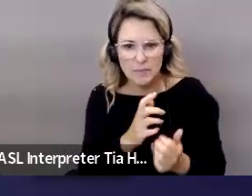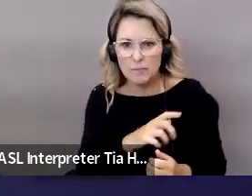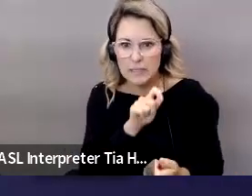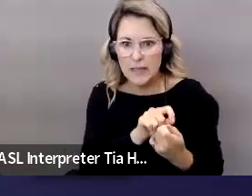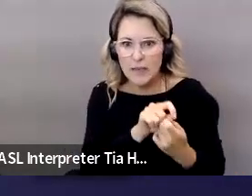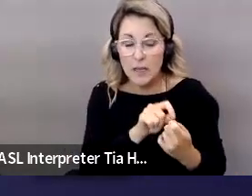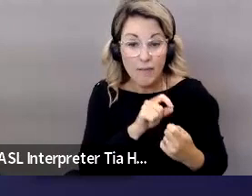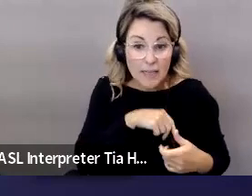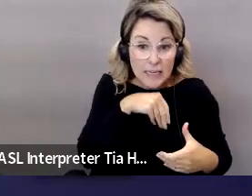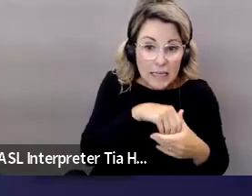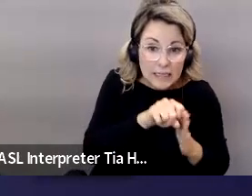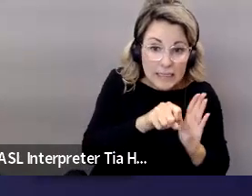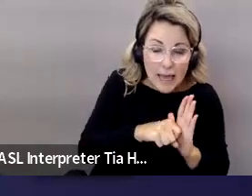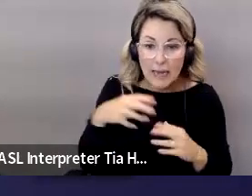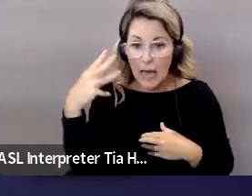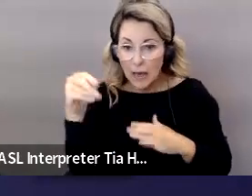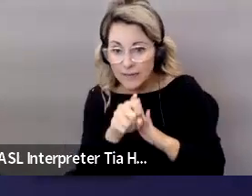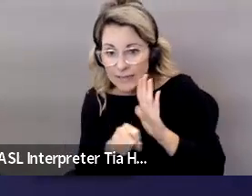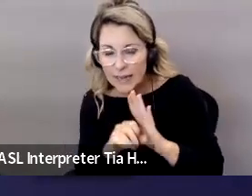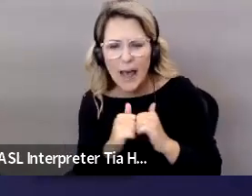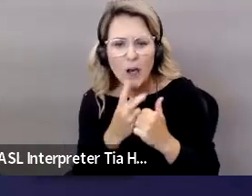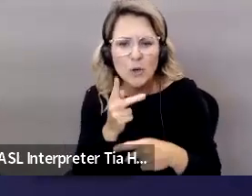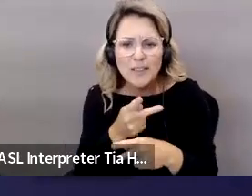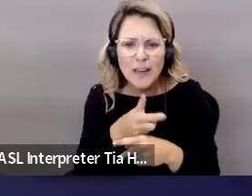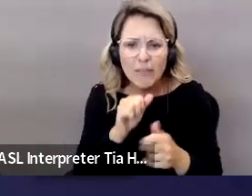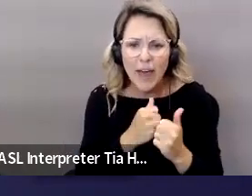travel? Is this out of state travel? How are you going to handle that? Obviously, our office